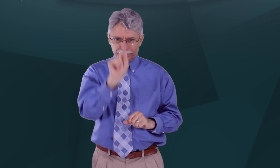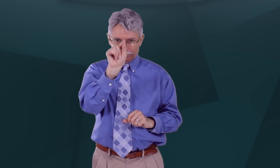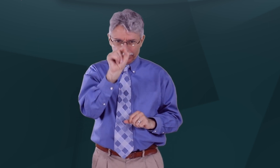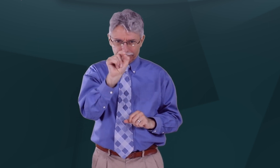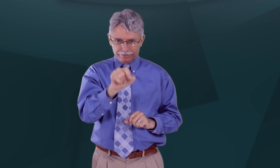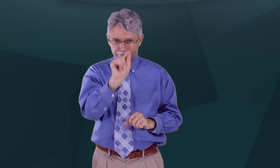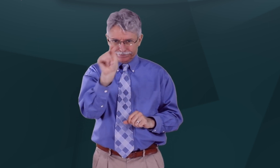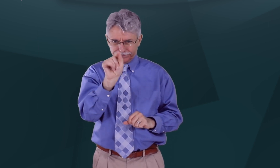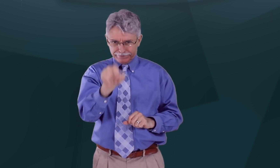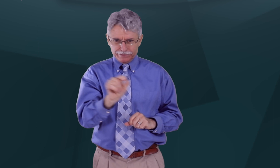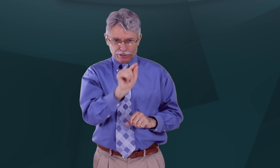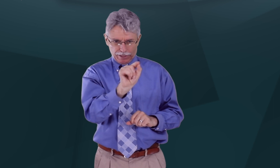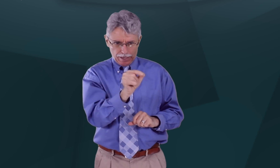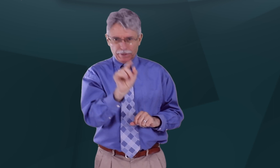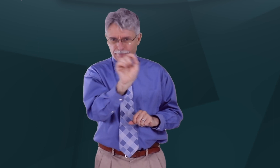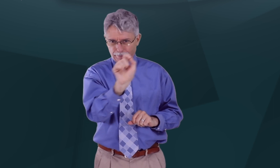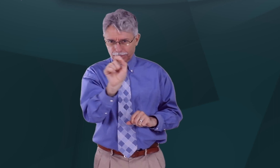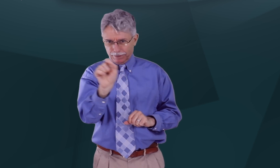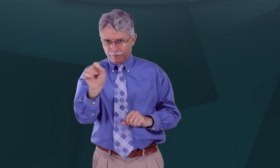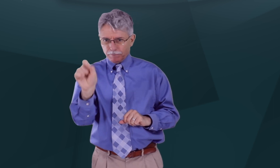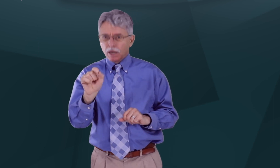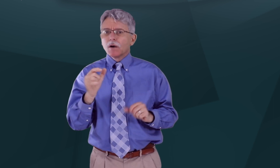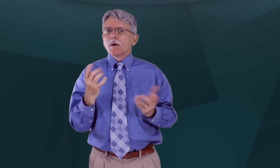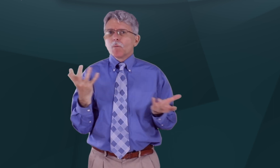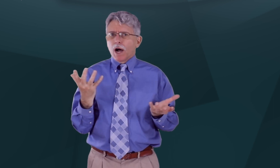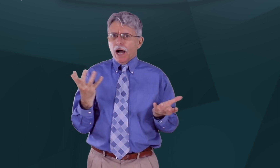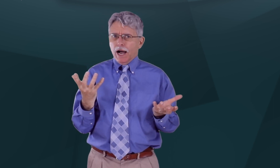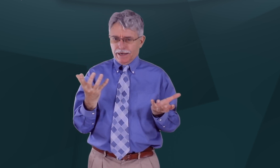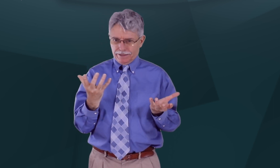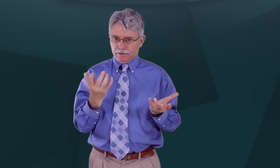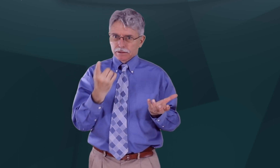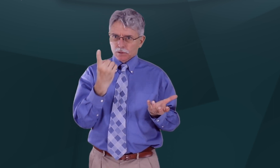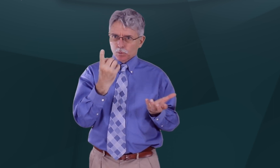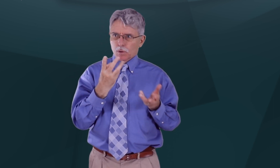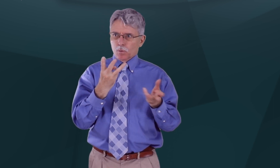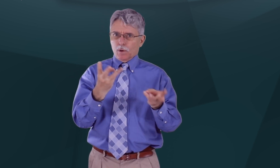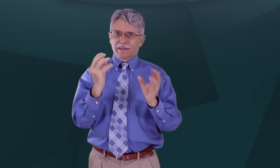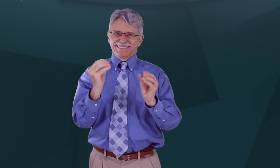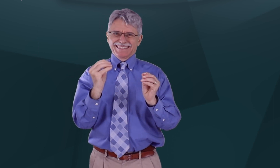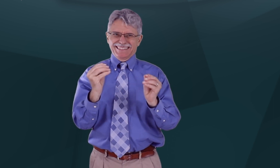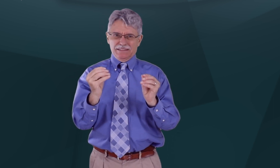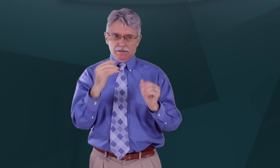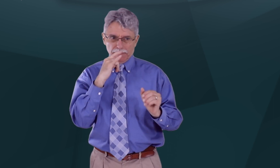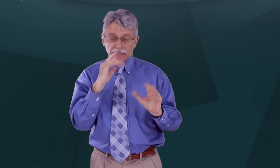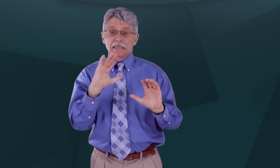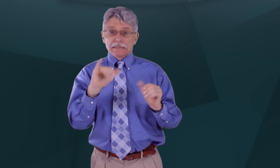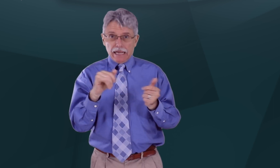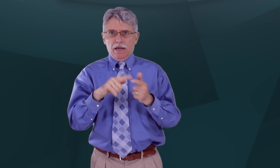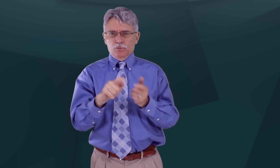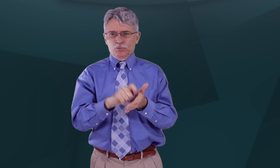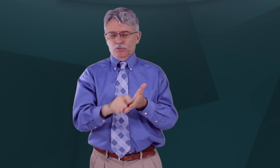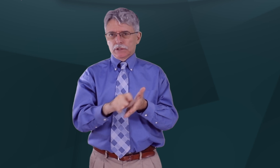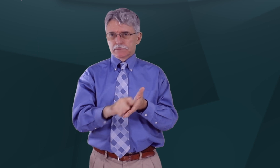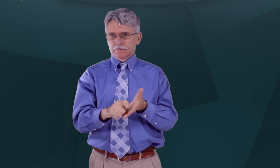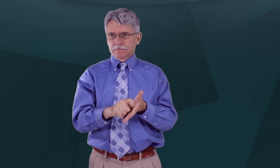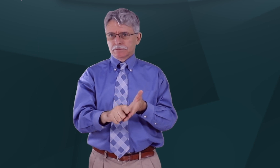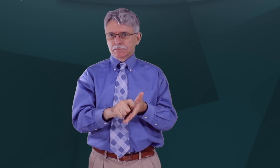I have all the punctuation -- periods and ellipses and exclamation points -- because it's one way to teach kids how to read and write.